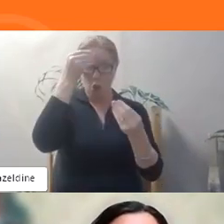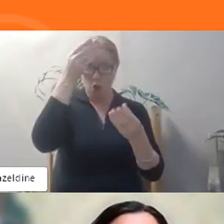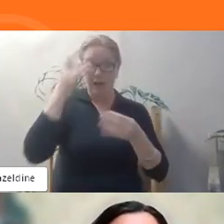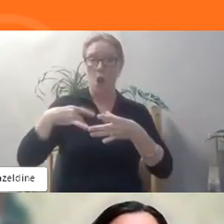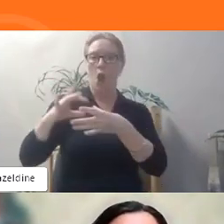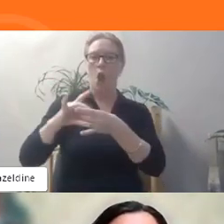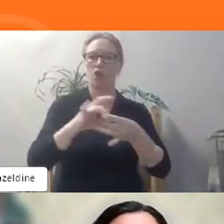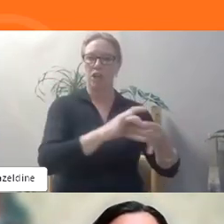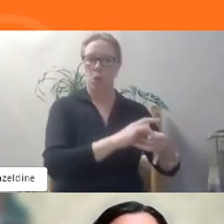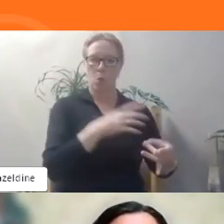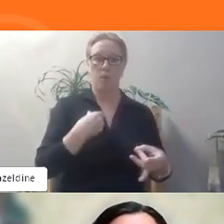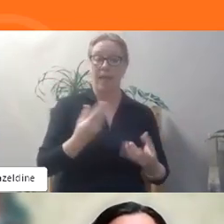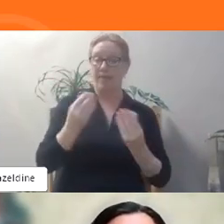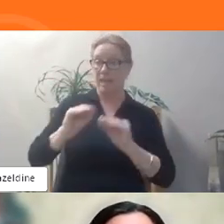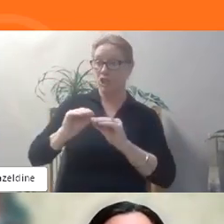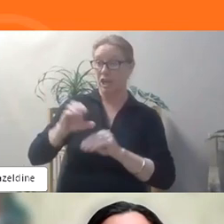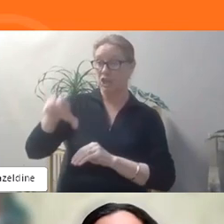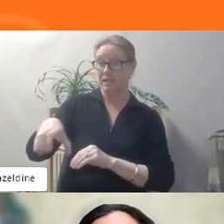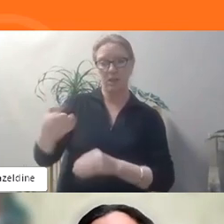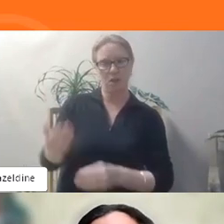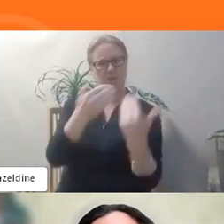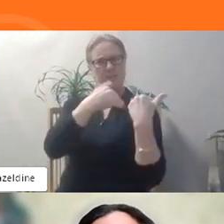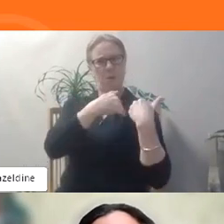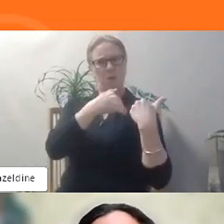sector take responsibility for providing a nurturing environment